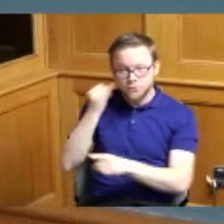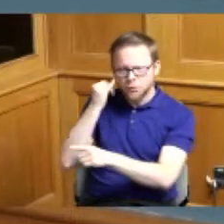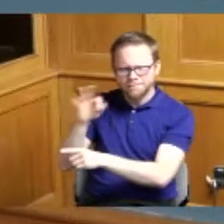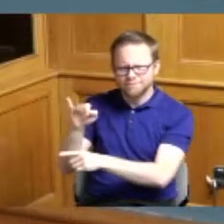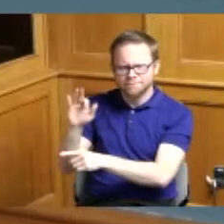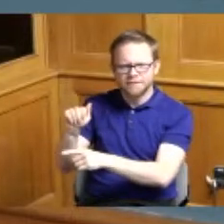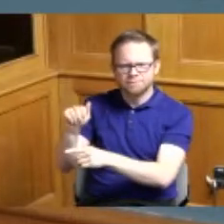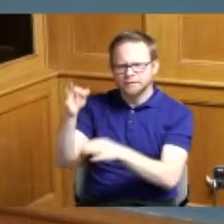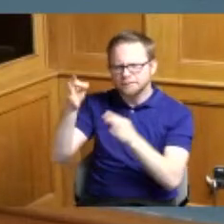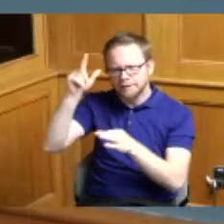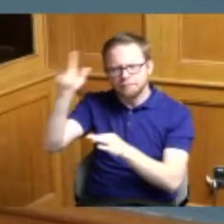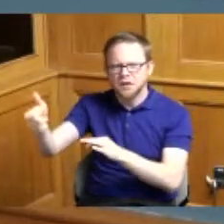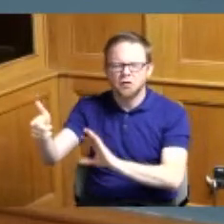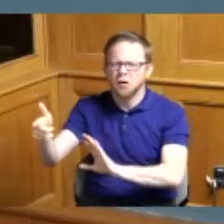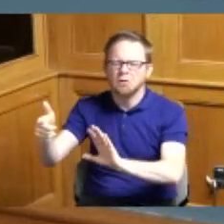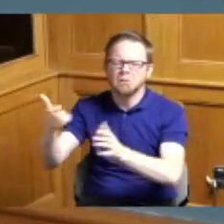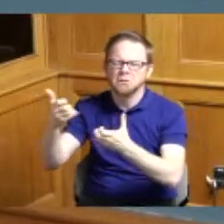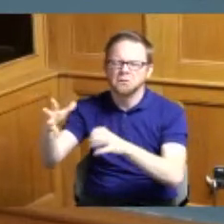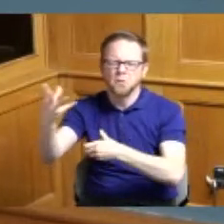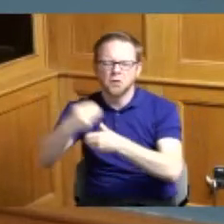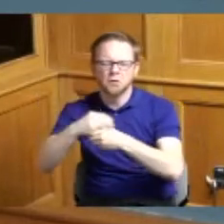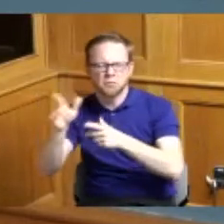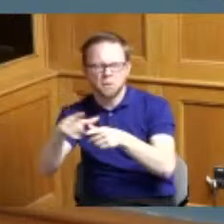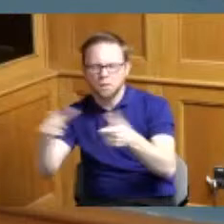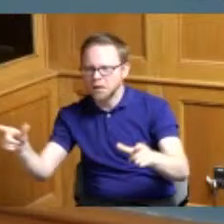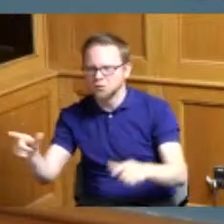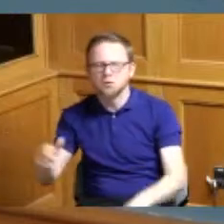tomorrow they don't have to call us back they don't have to talk to us